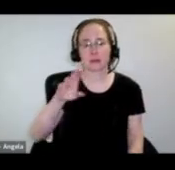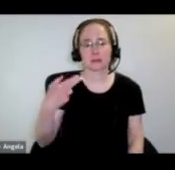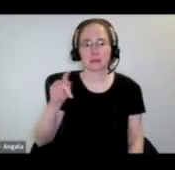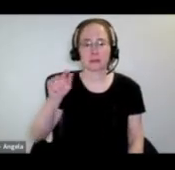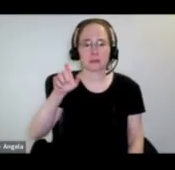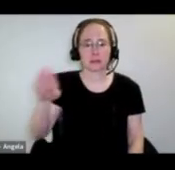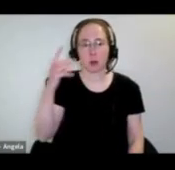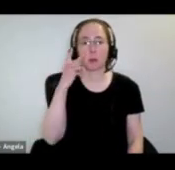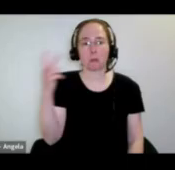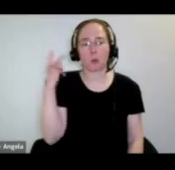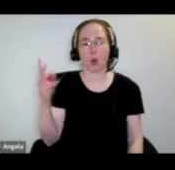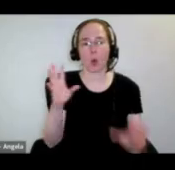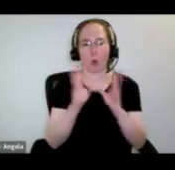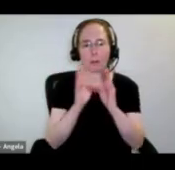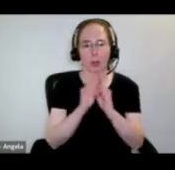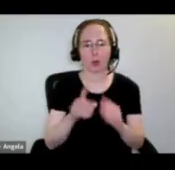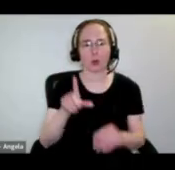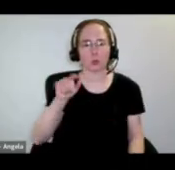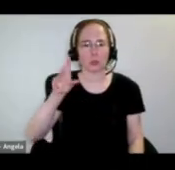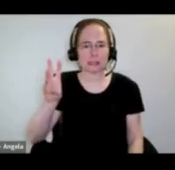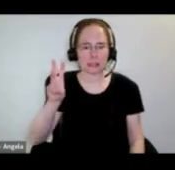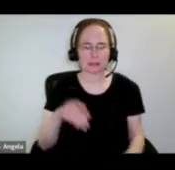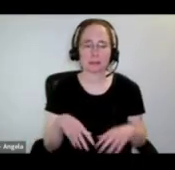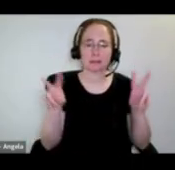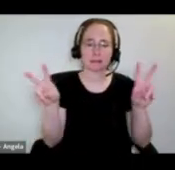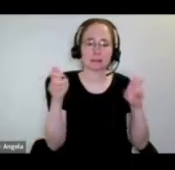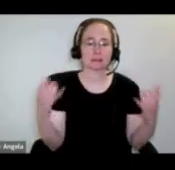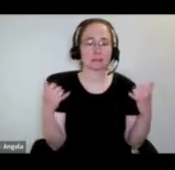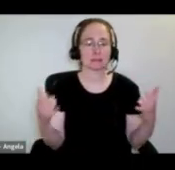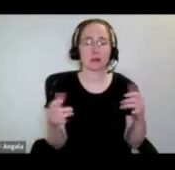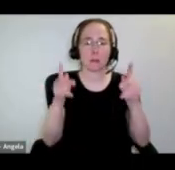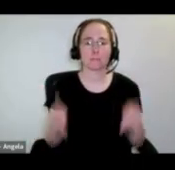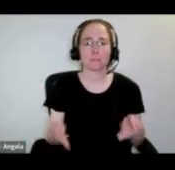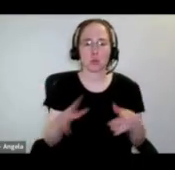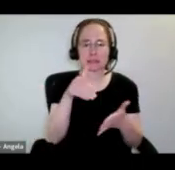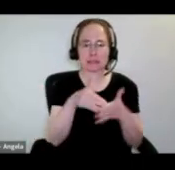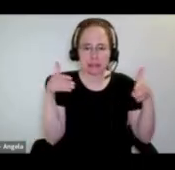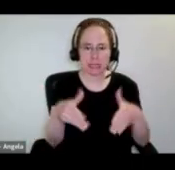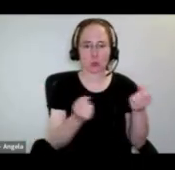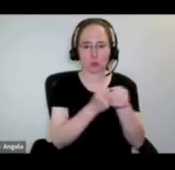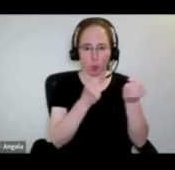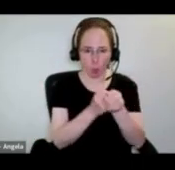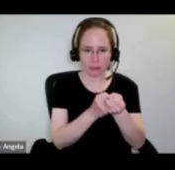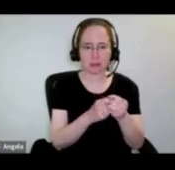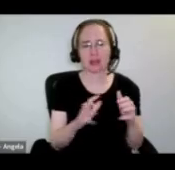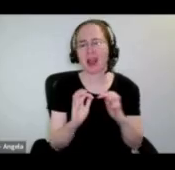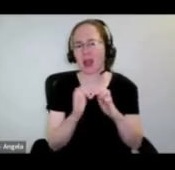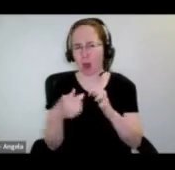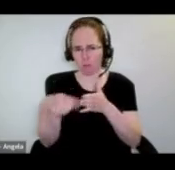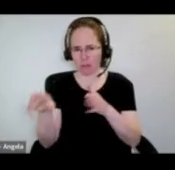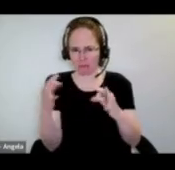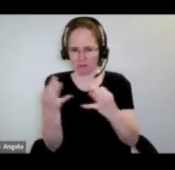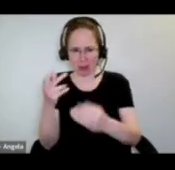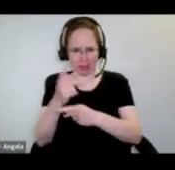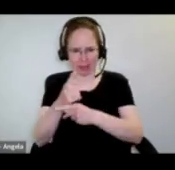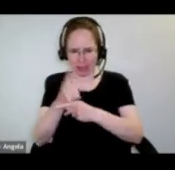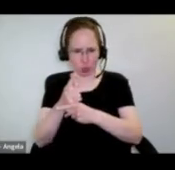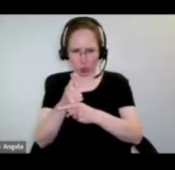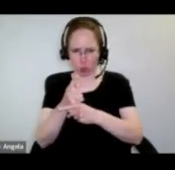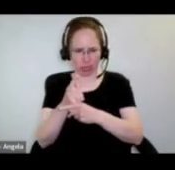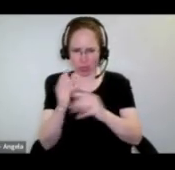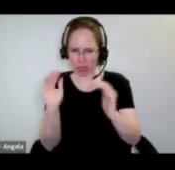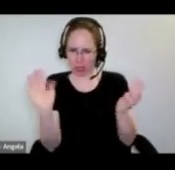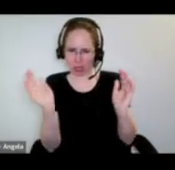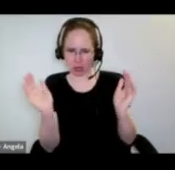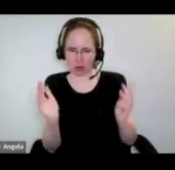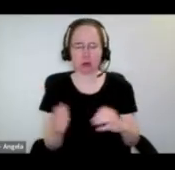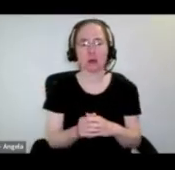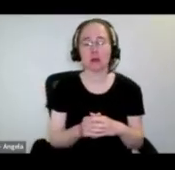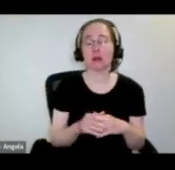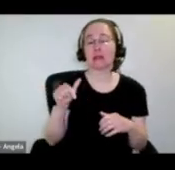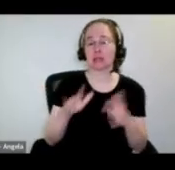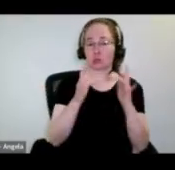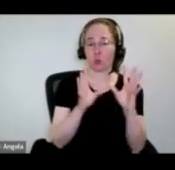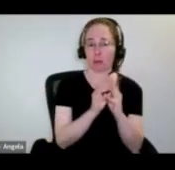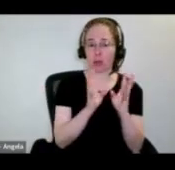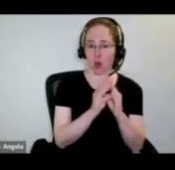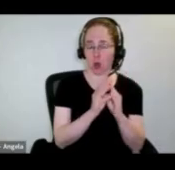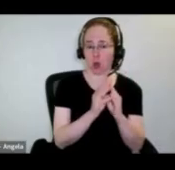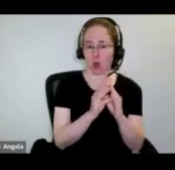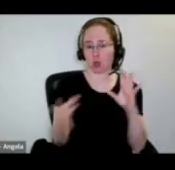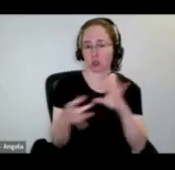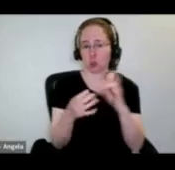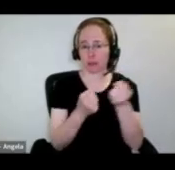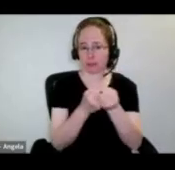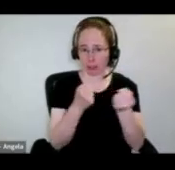Valerie Bradley: Welcome, everyone, to the Sara Taub Memorial Webinar 2026. Our topic today is person-centered supports. How does paid family caregiving Measure Up?